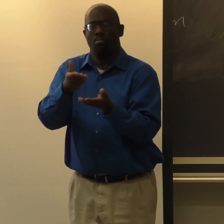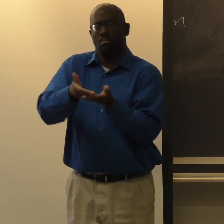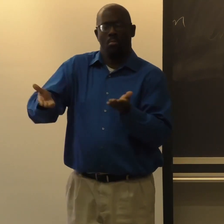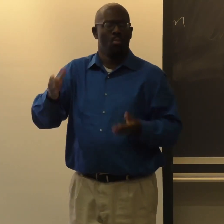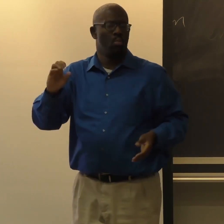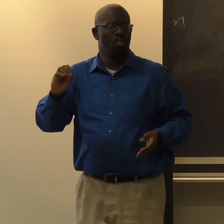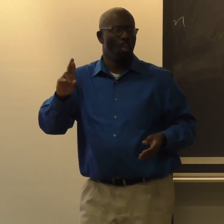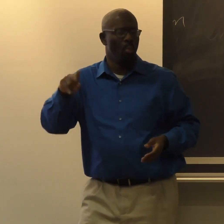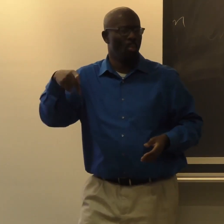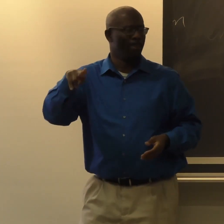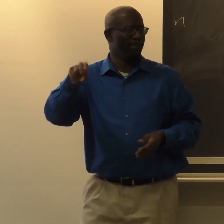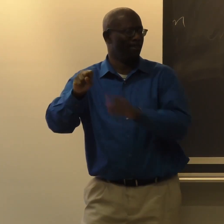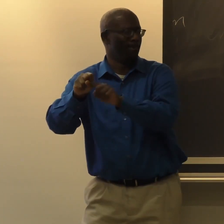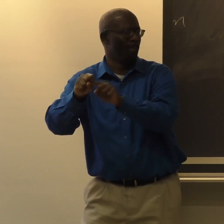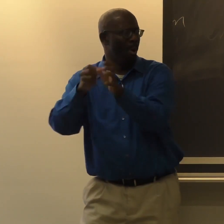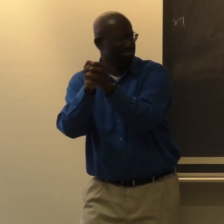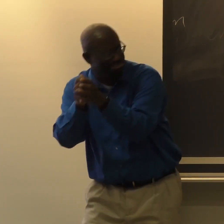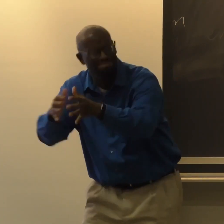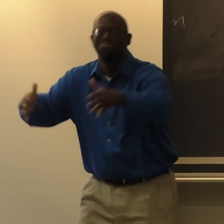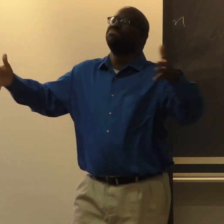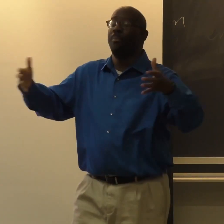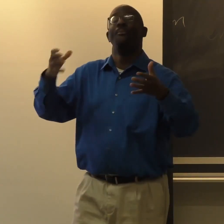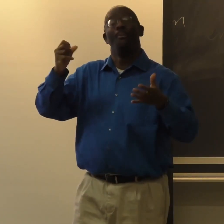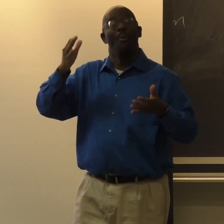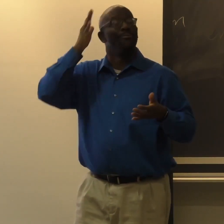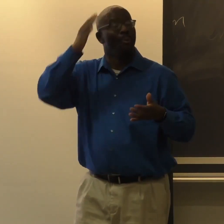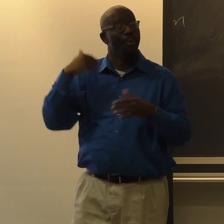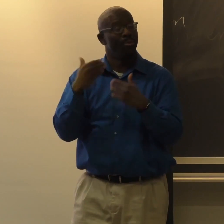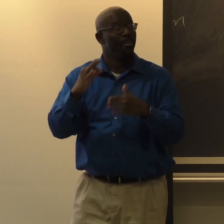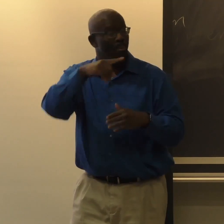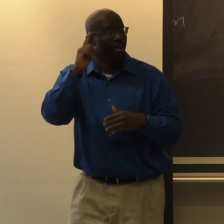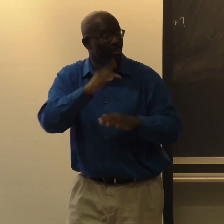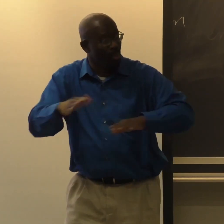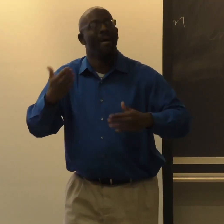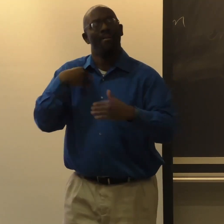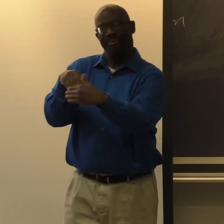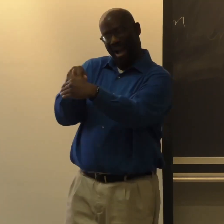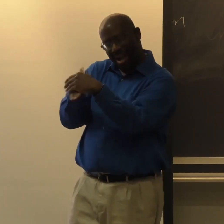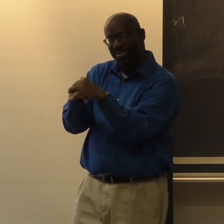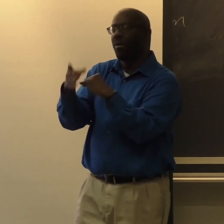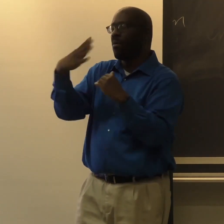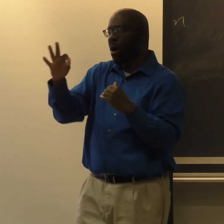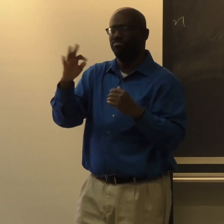And so I wanted to build a corpus and so future generations of Black deaf children